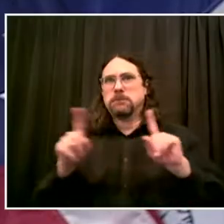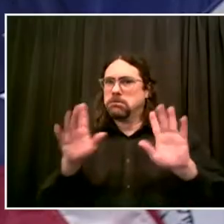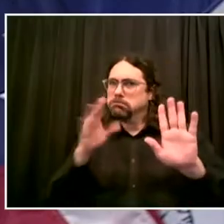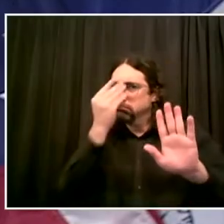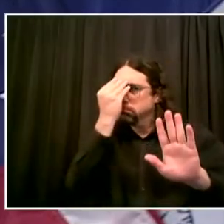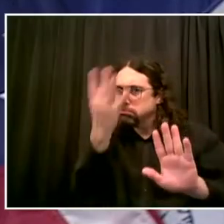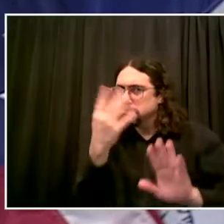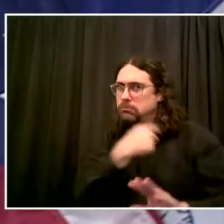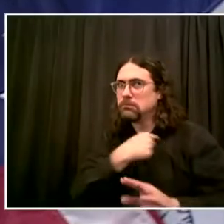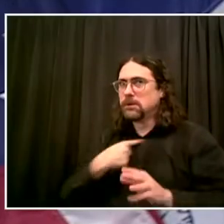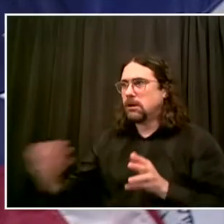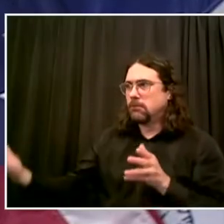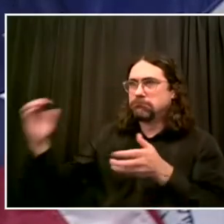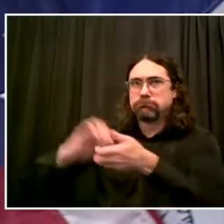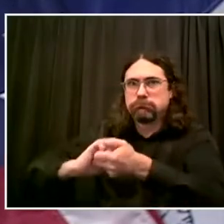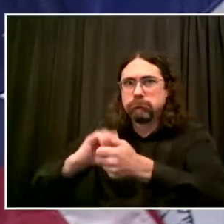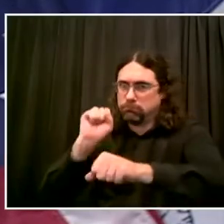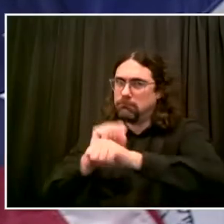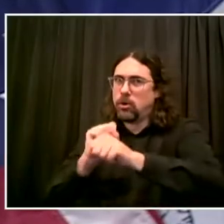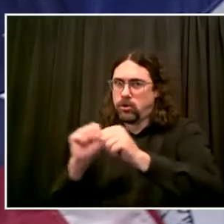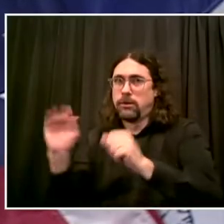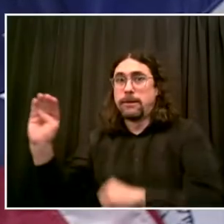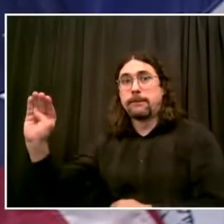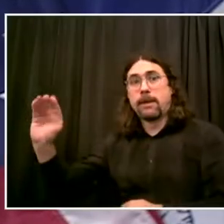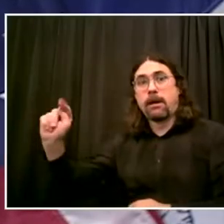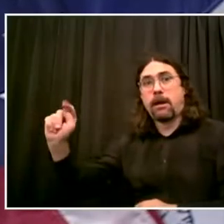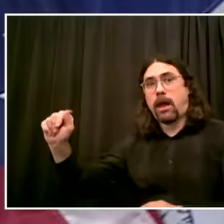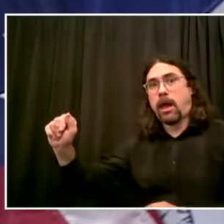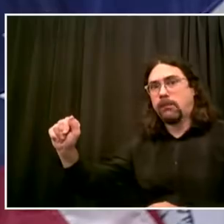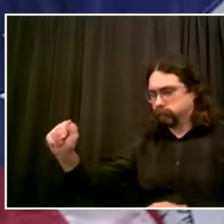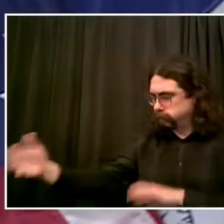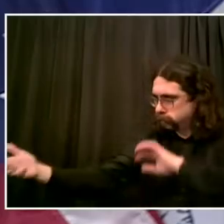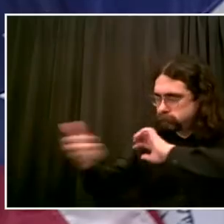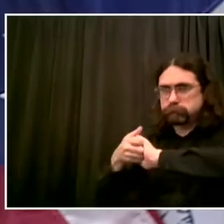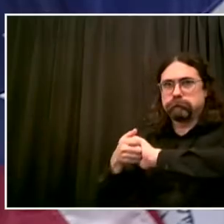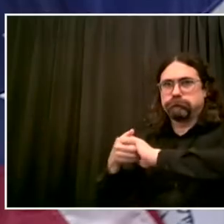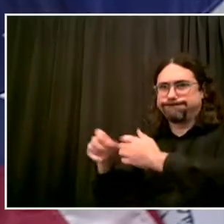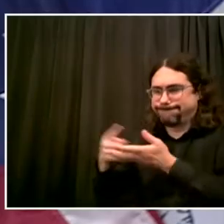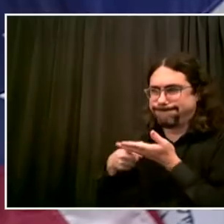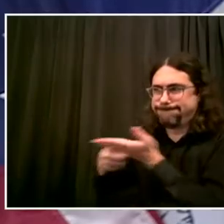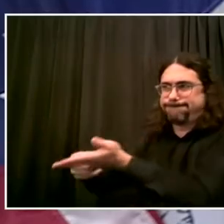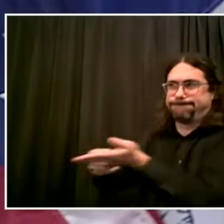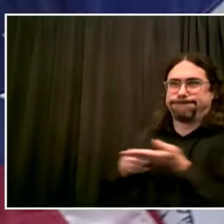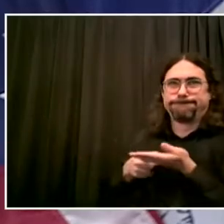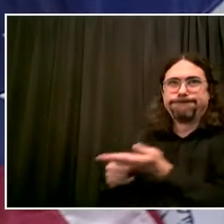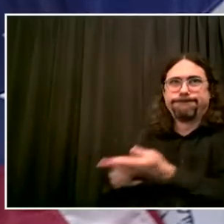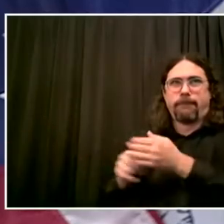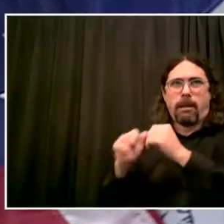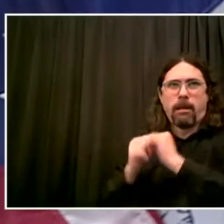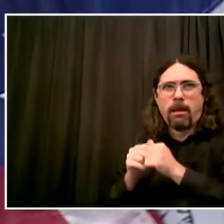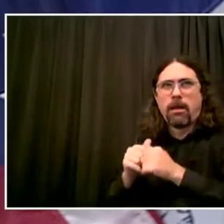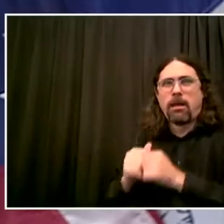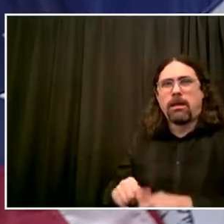TRAINS AND BUSES